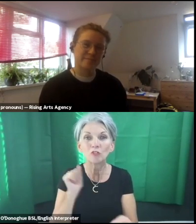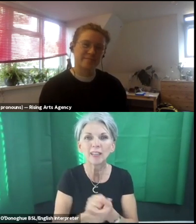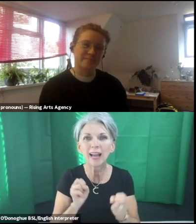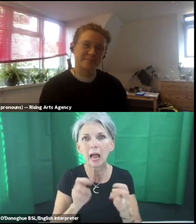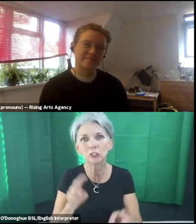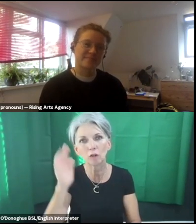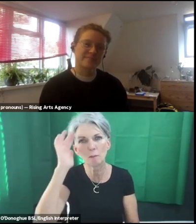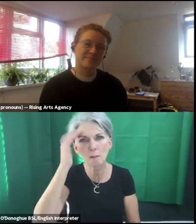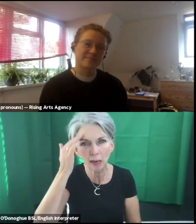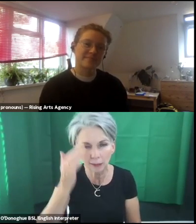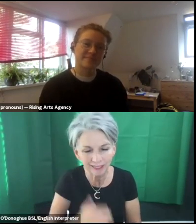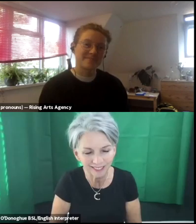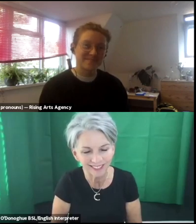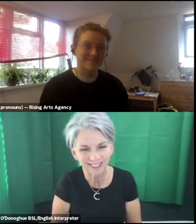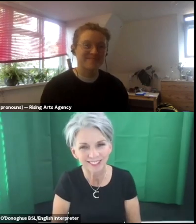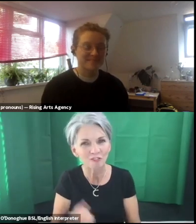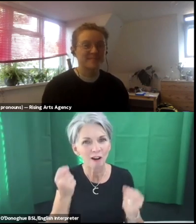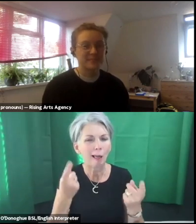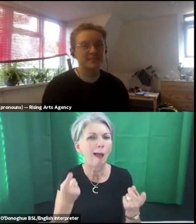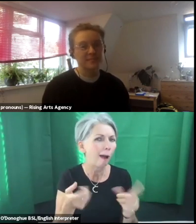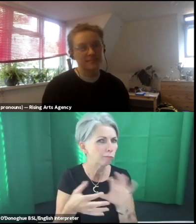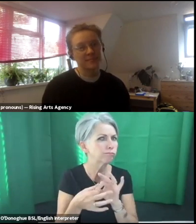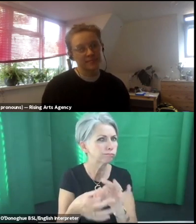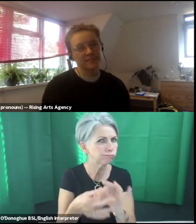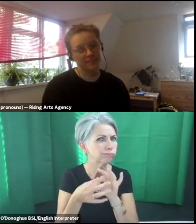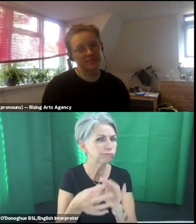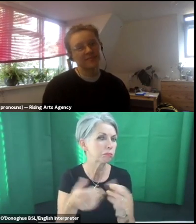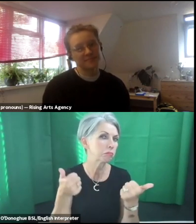Turns out we were. And so we started ACORN that way.